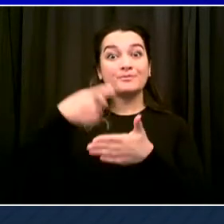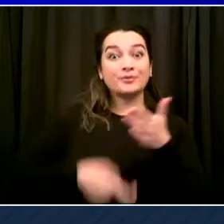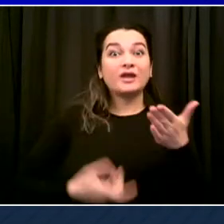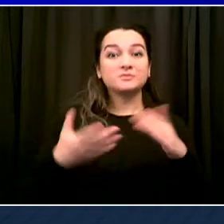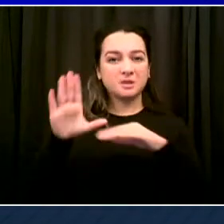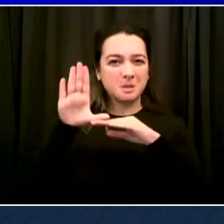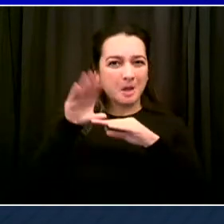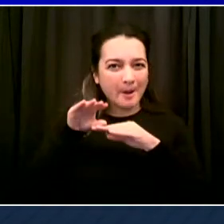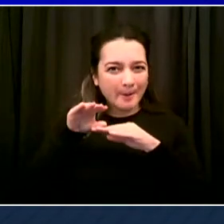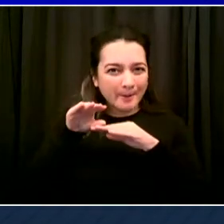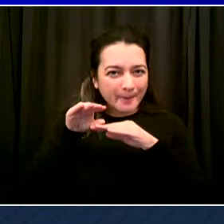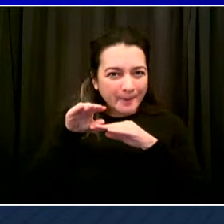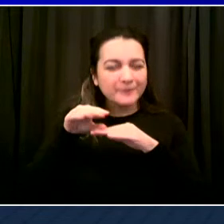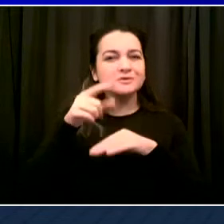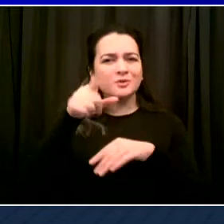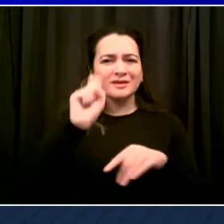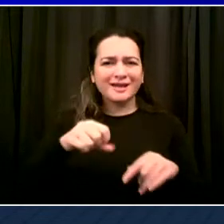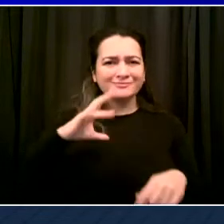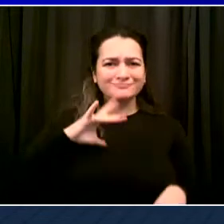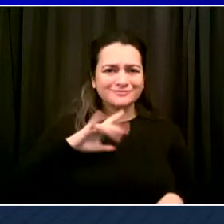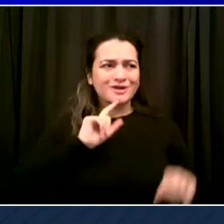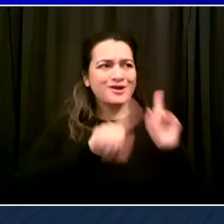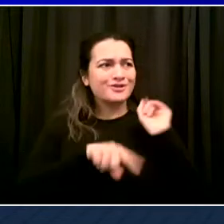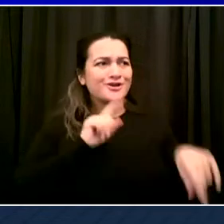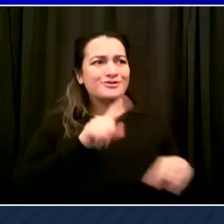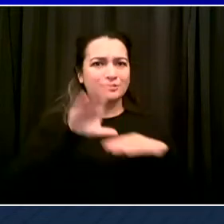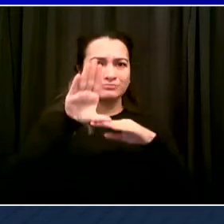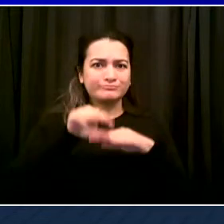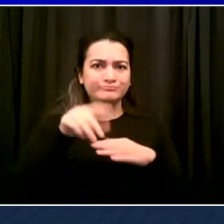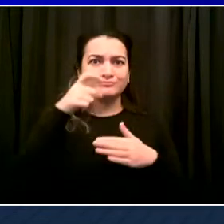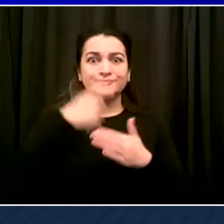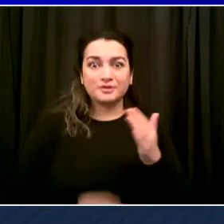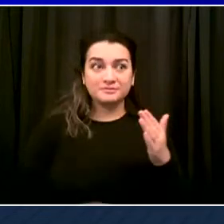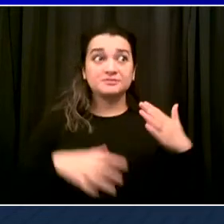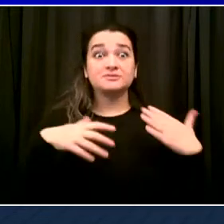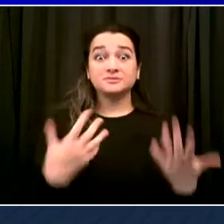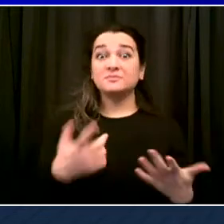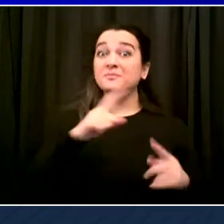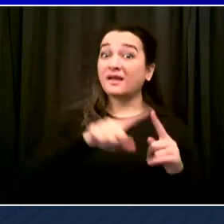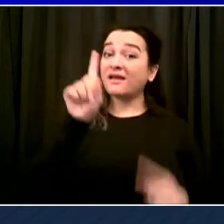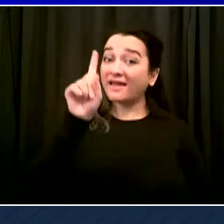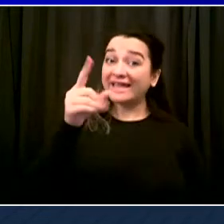00 TO